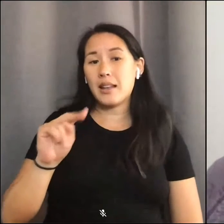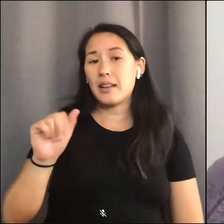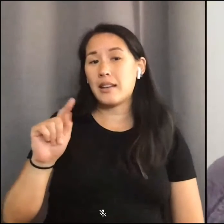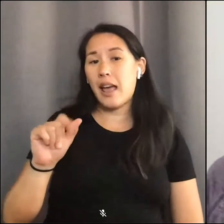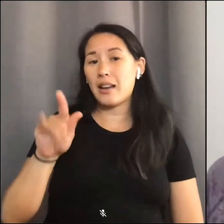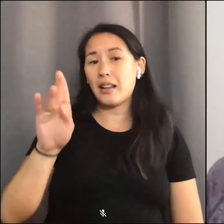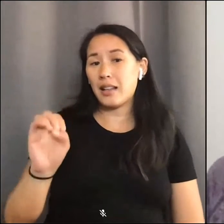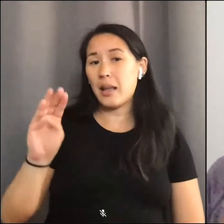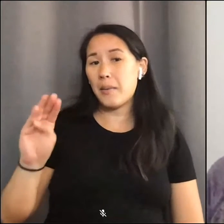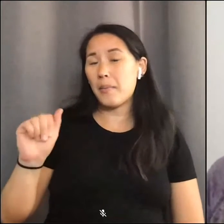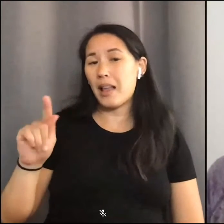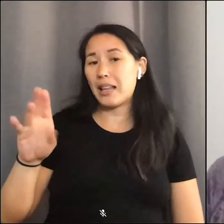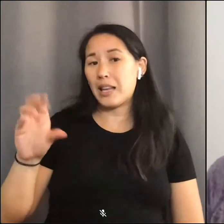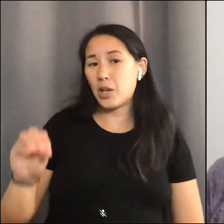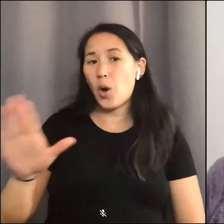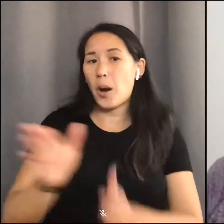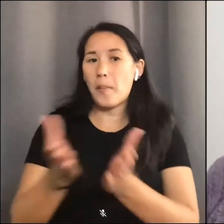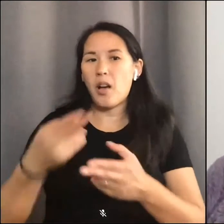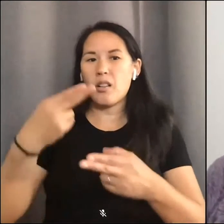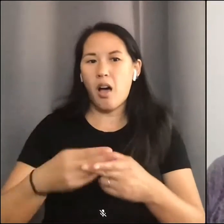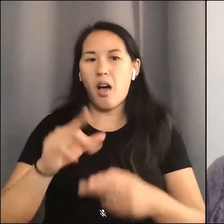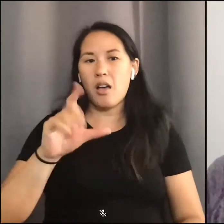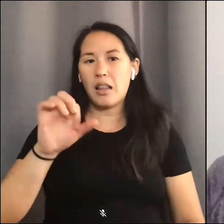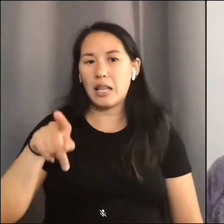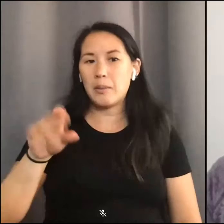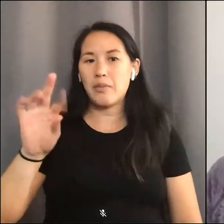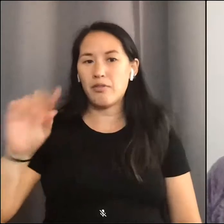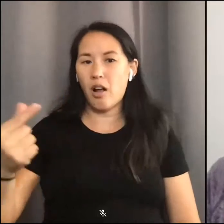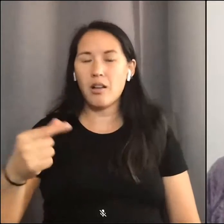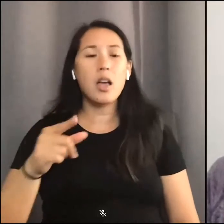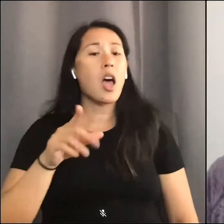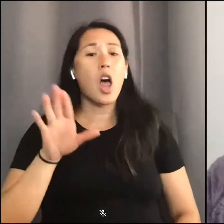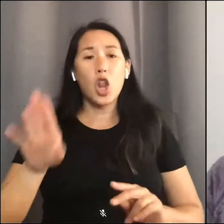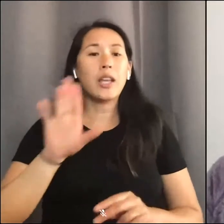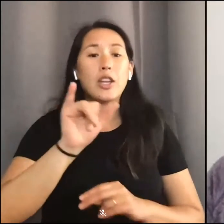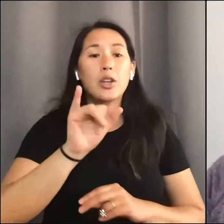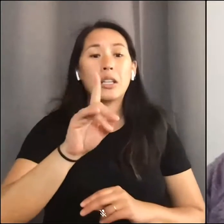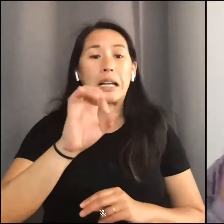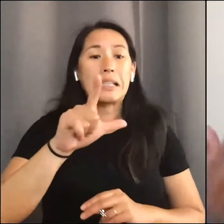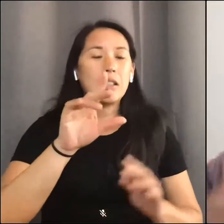exercise is looking at your ideal life and not your perfect life your ideal life if everything